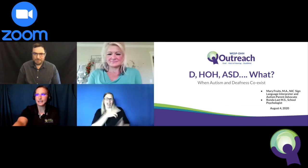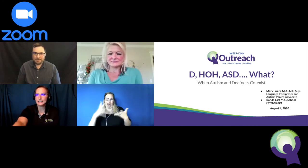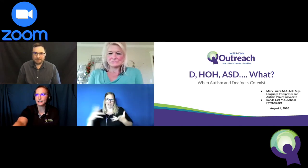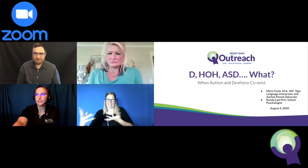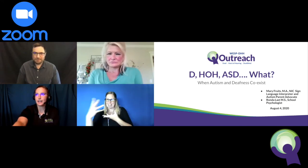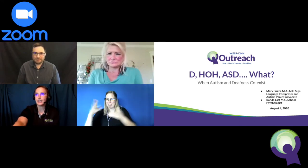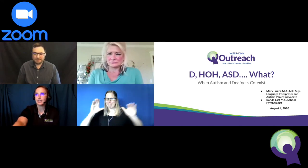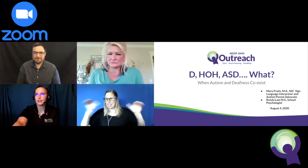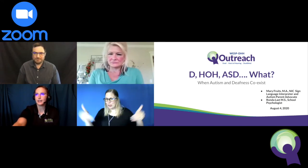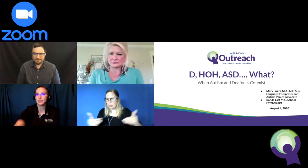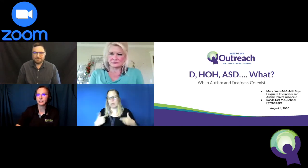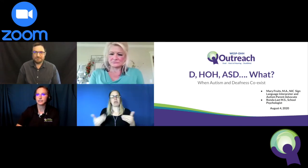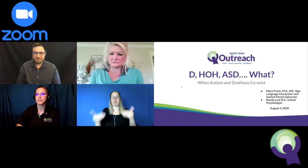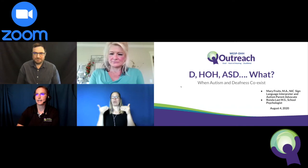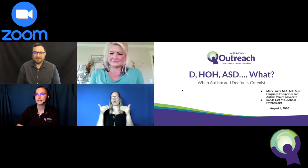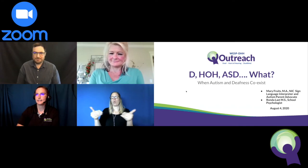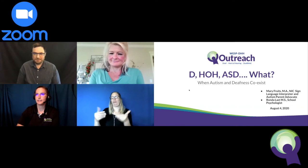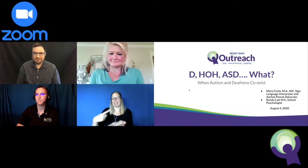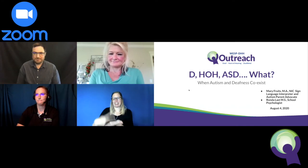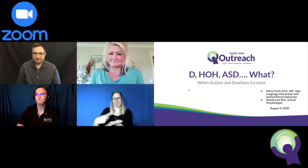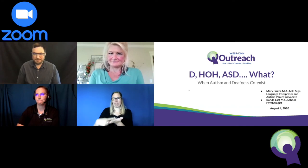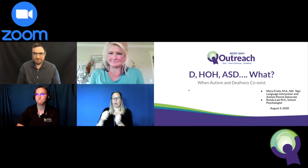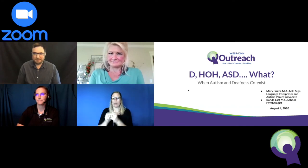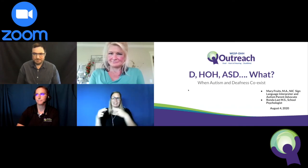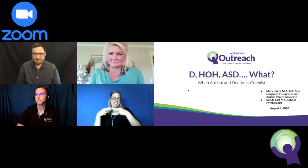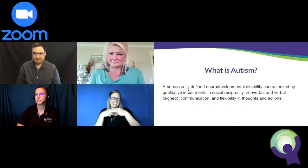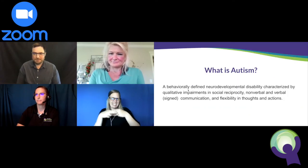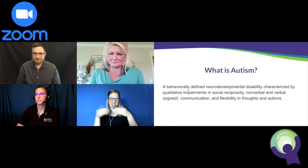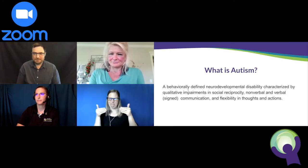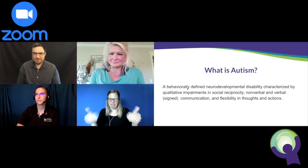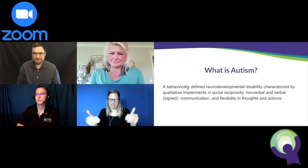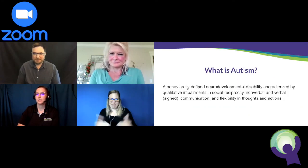started on our slides here.